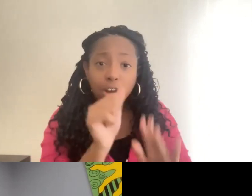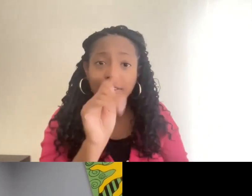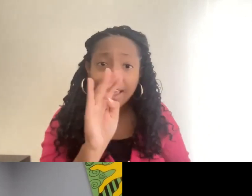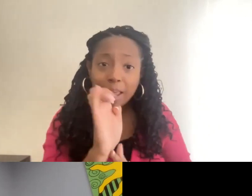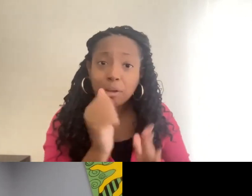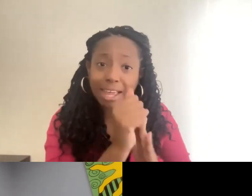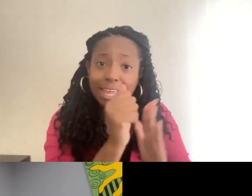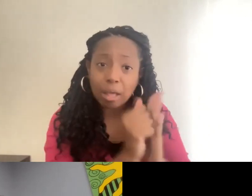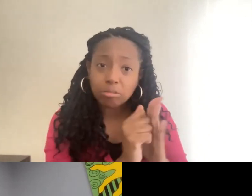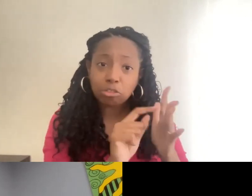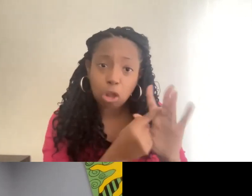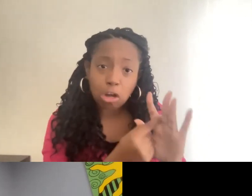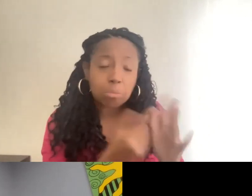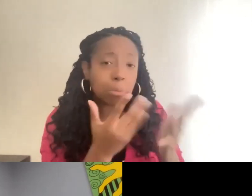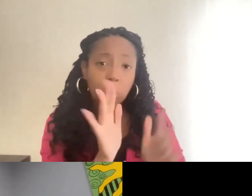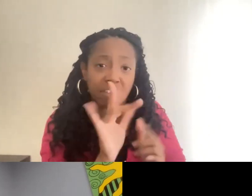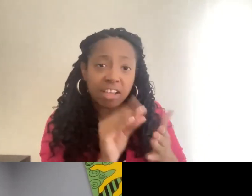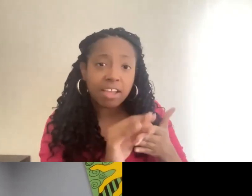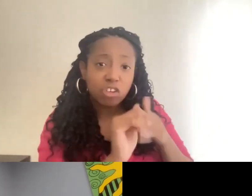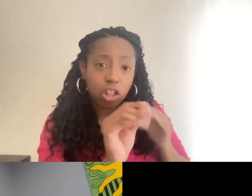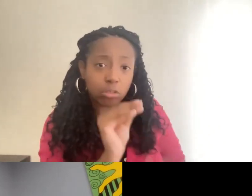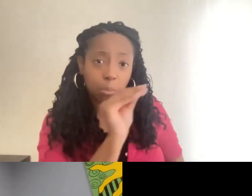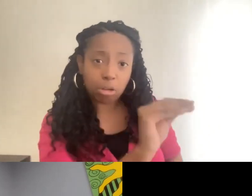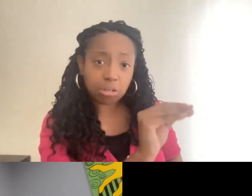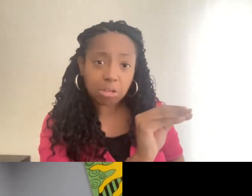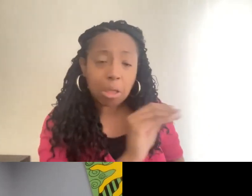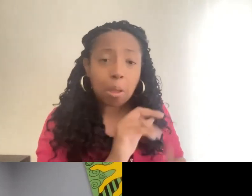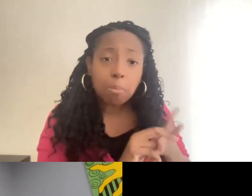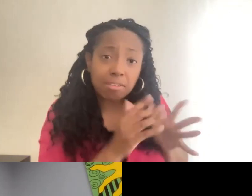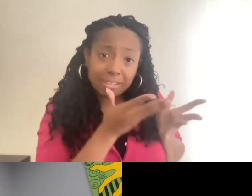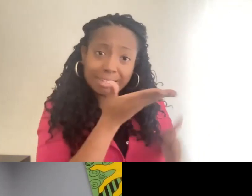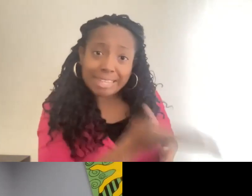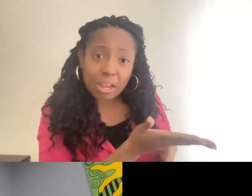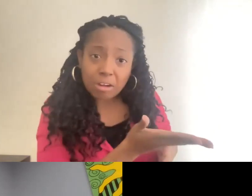right there are money market options that is an investment but it's extremely safe right you're